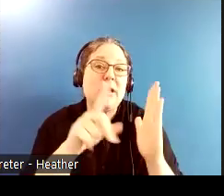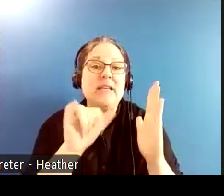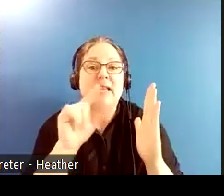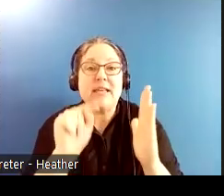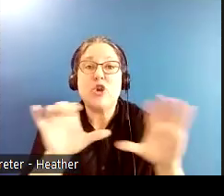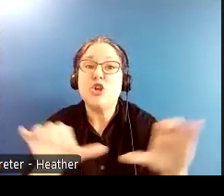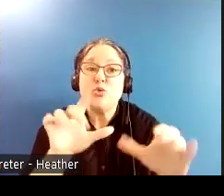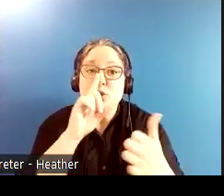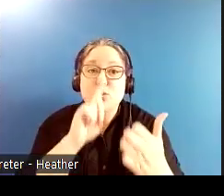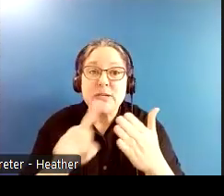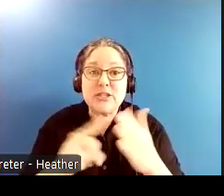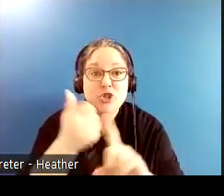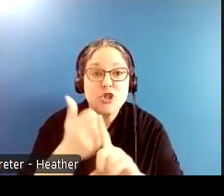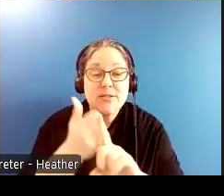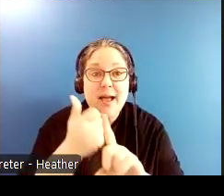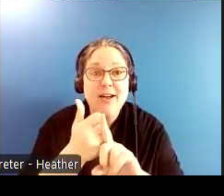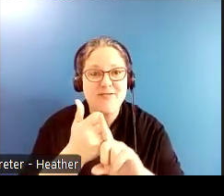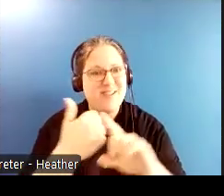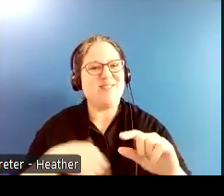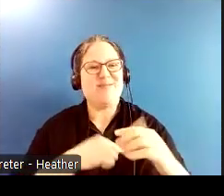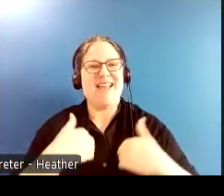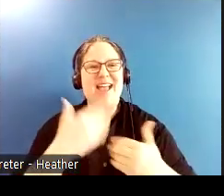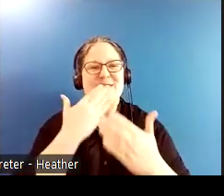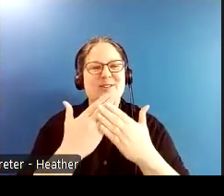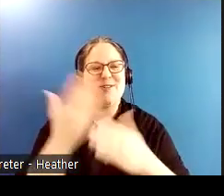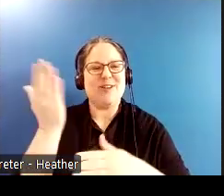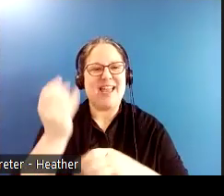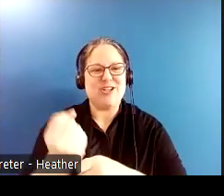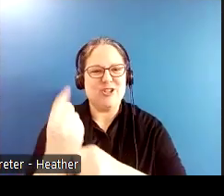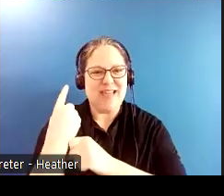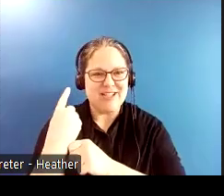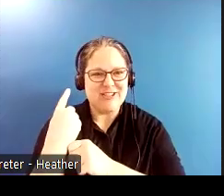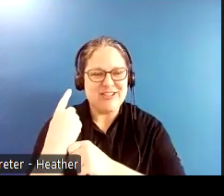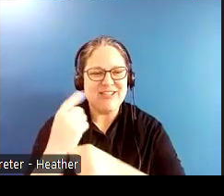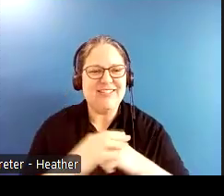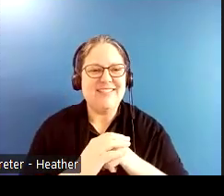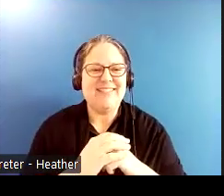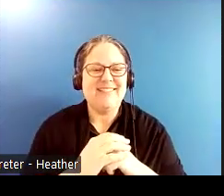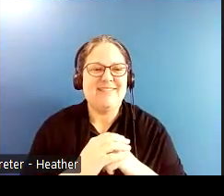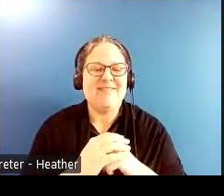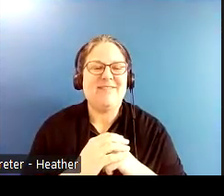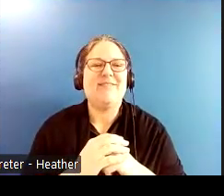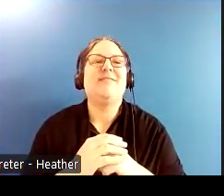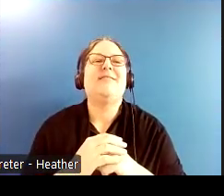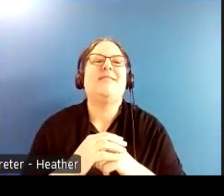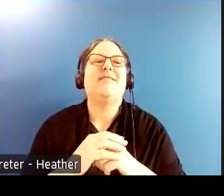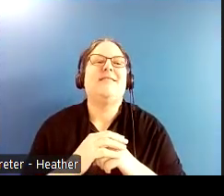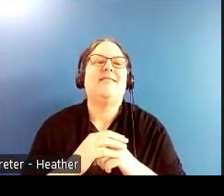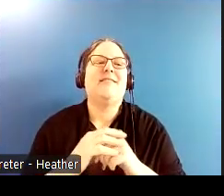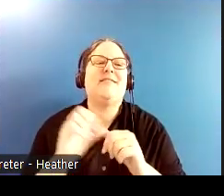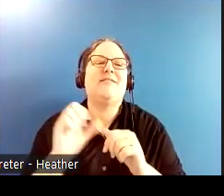themselves. And so we had a good lecture last year and um uh Dr. Ian So is giving the presentation